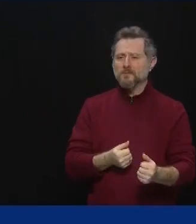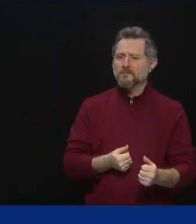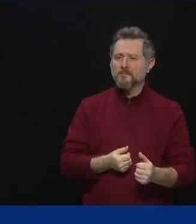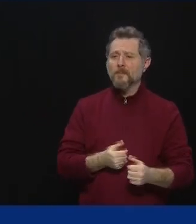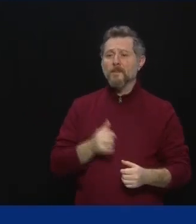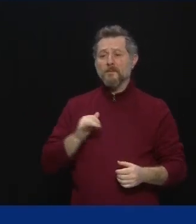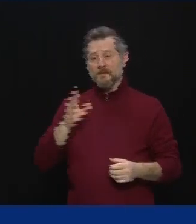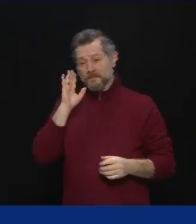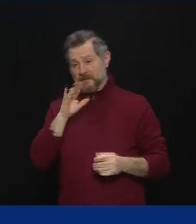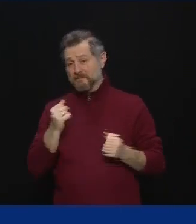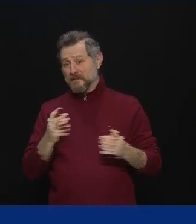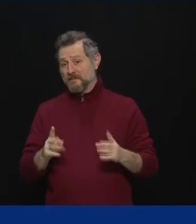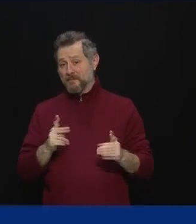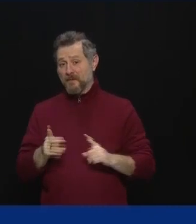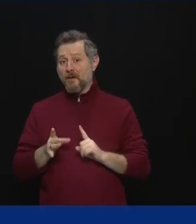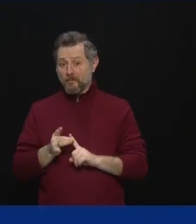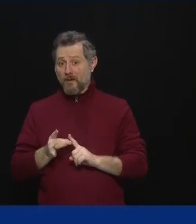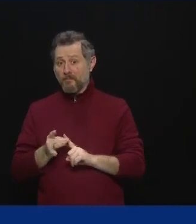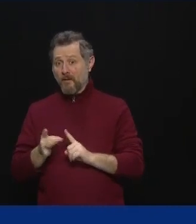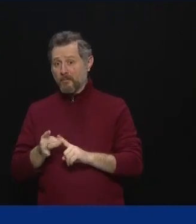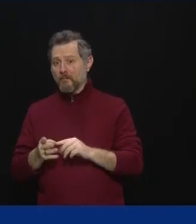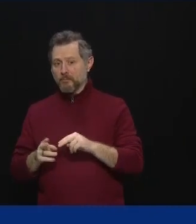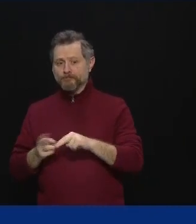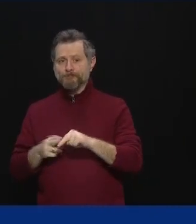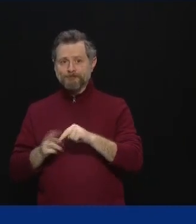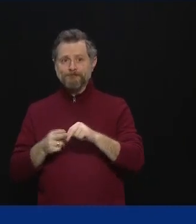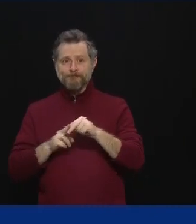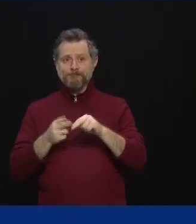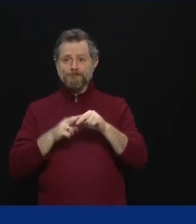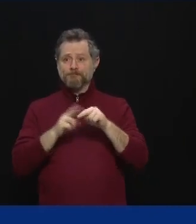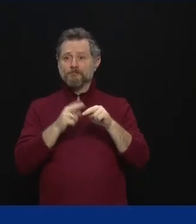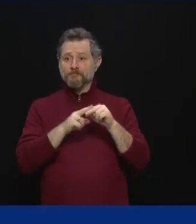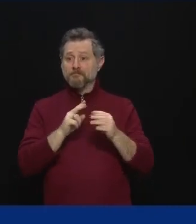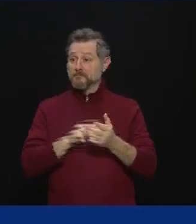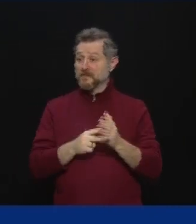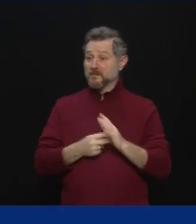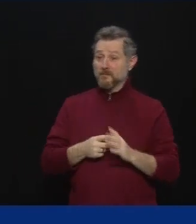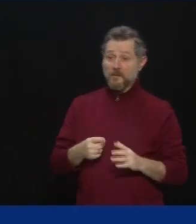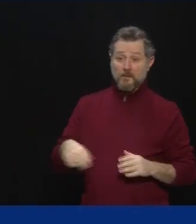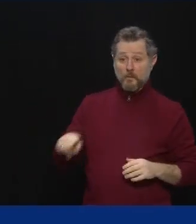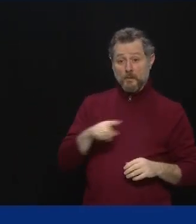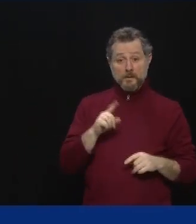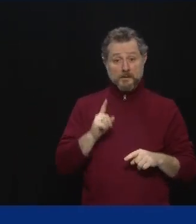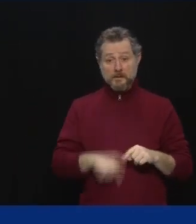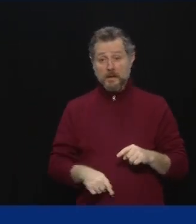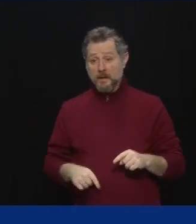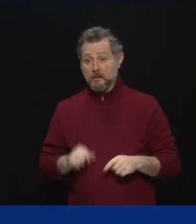HOW DO WE MAKE SURE ALL OPERATIONS ARE RUNNING, AND WHAT HAPPENS IS, BECAUSE THERE ARE SO